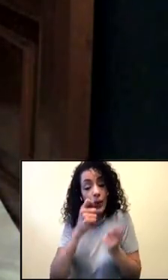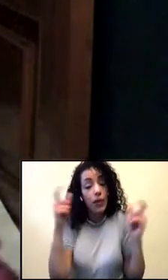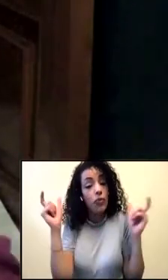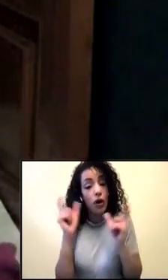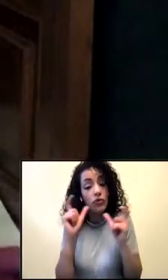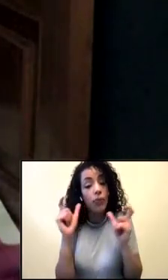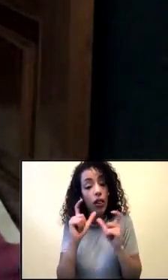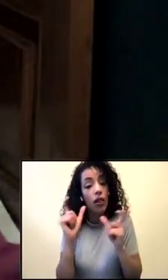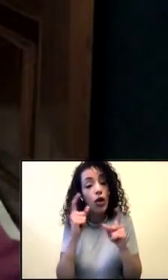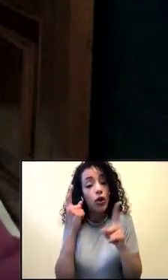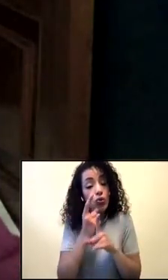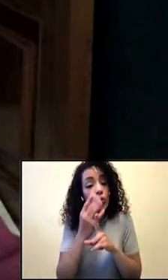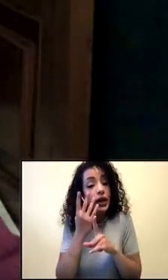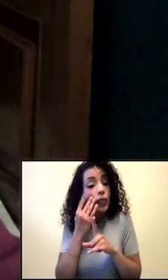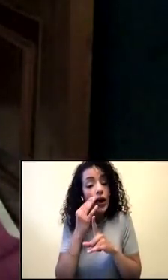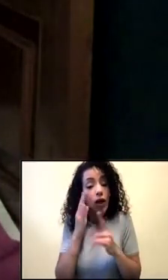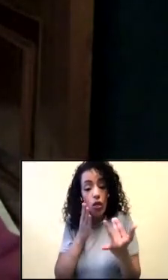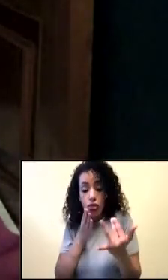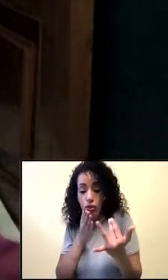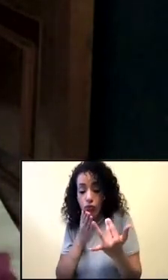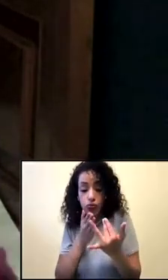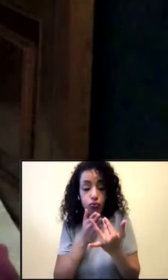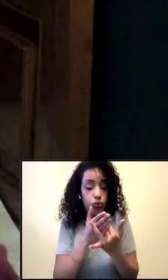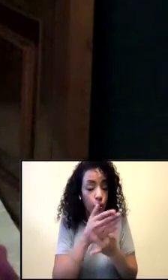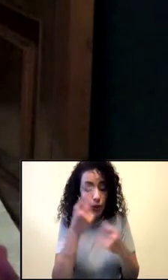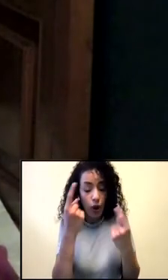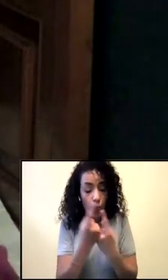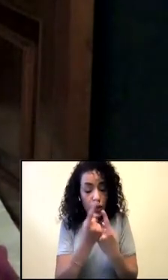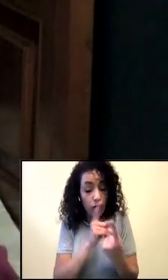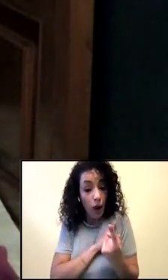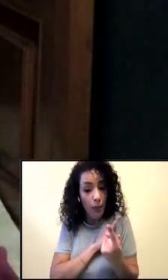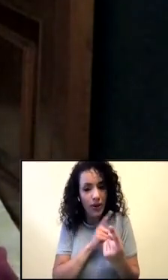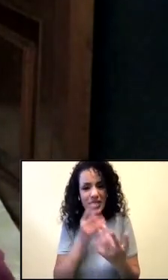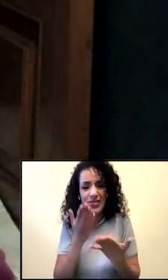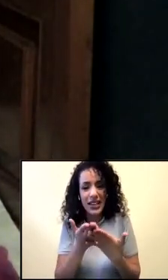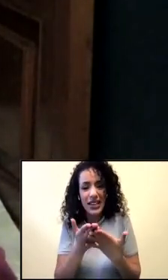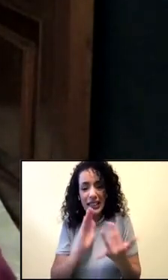when it was through the object, because otherwise it's very intrusive to ask someone even though